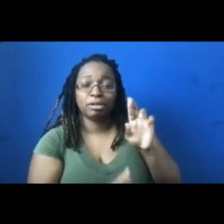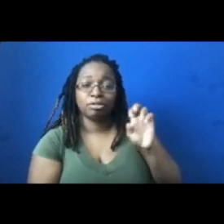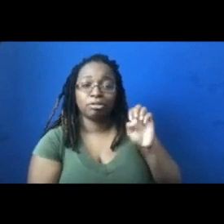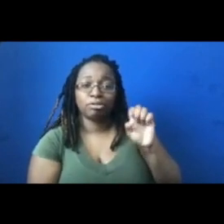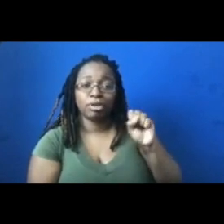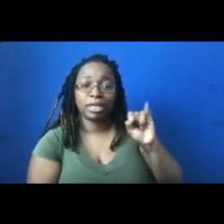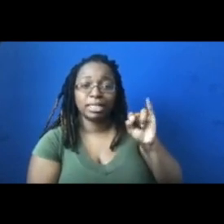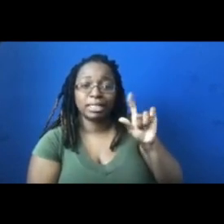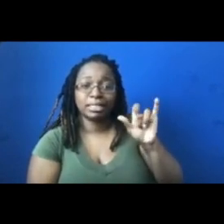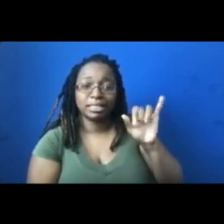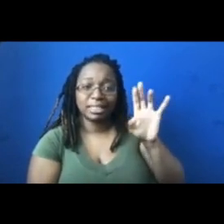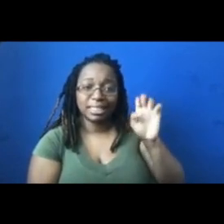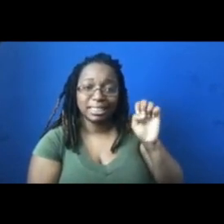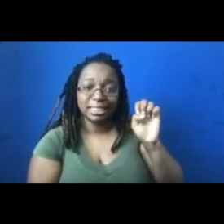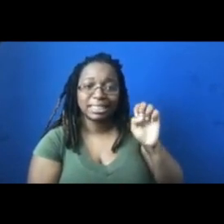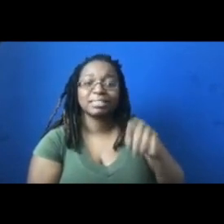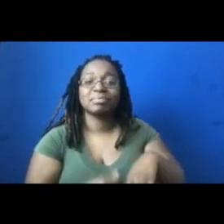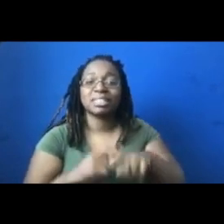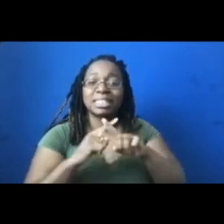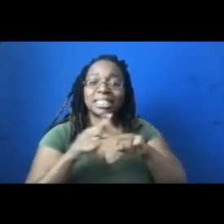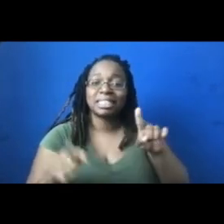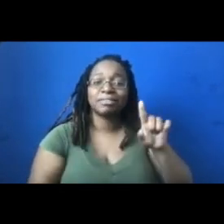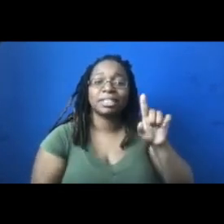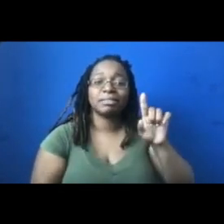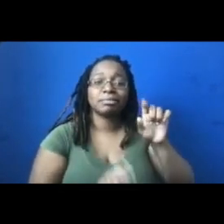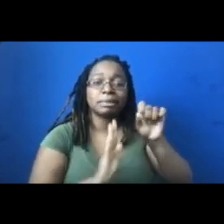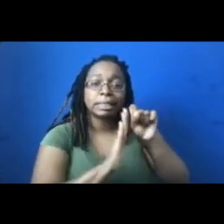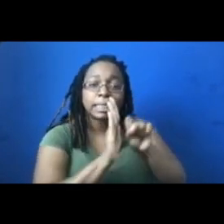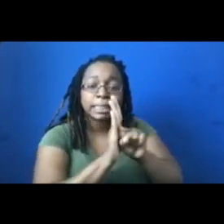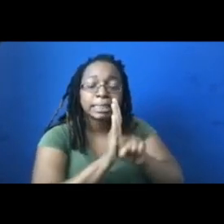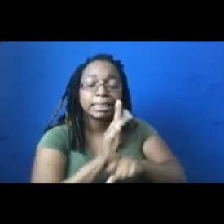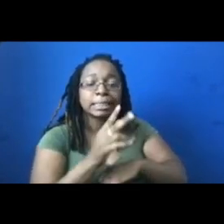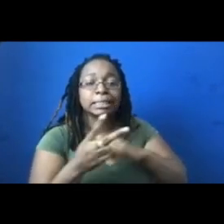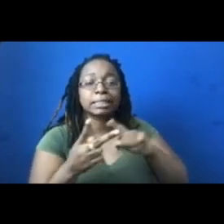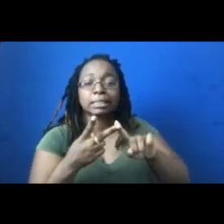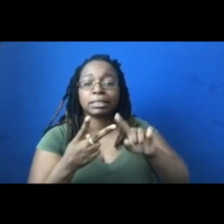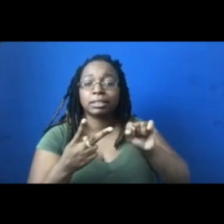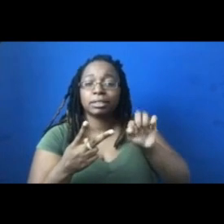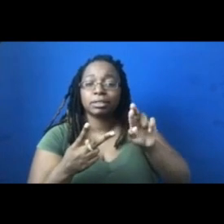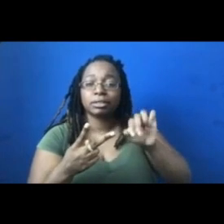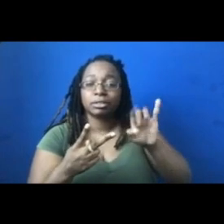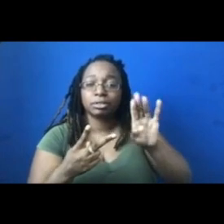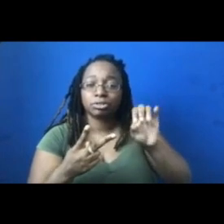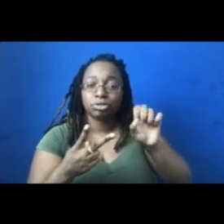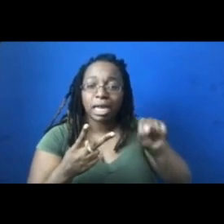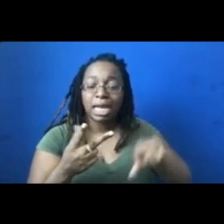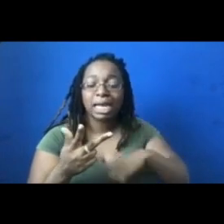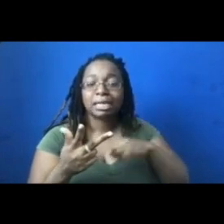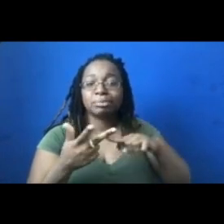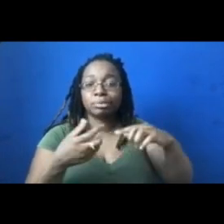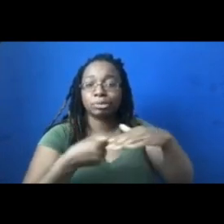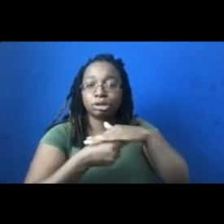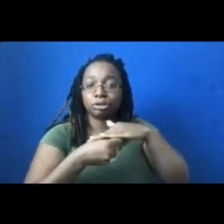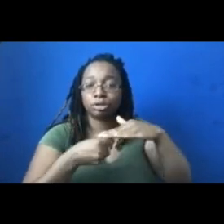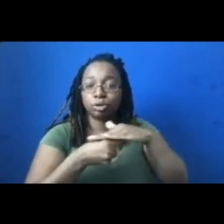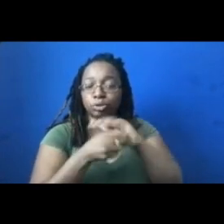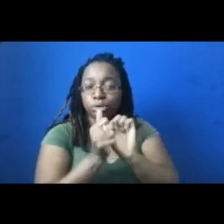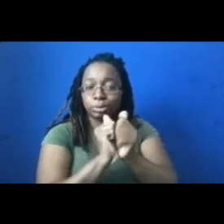Tribes and Territories Competition. There are a lot of concepts presented in this Notice of Funding Opportunity